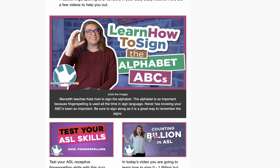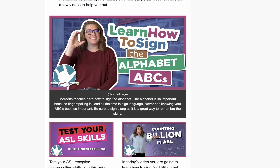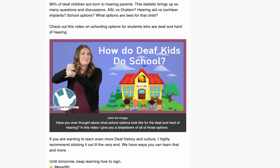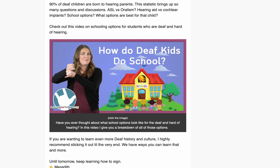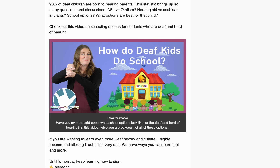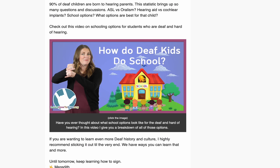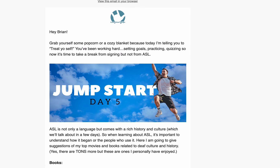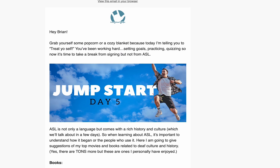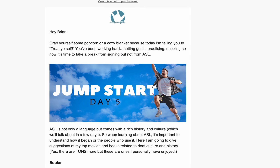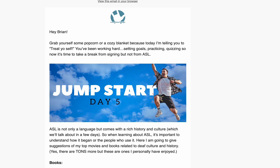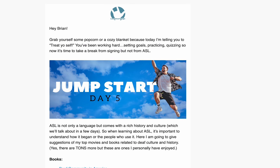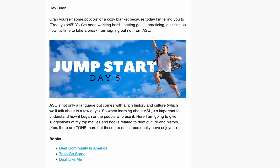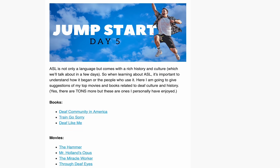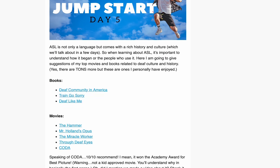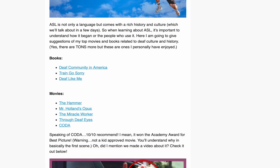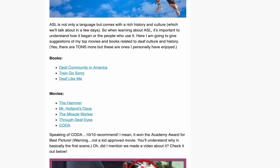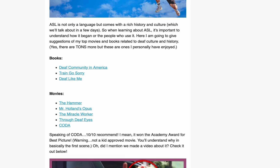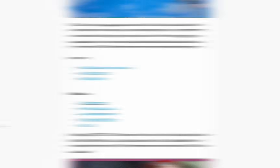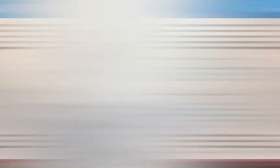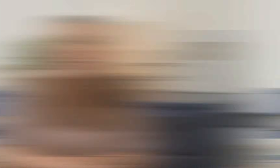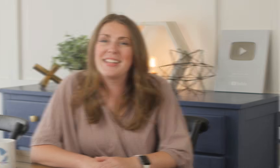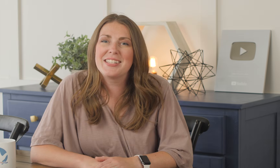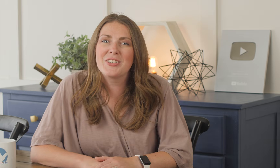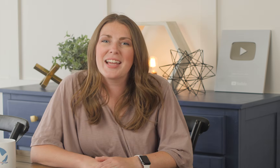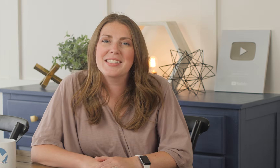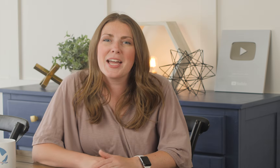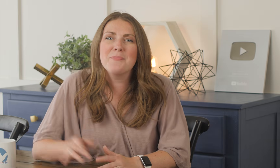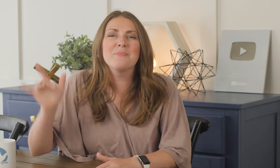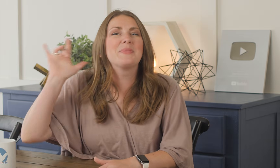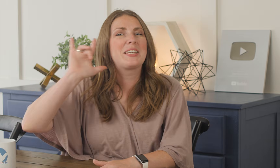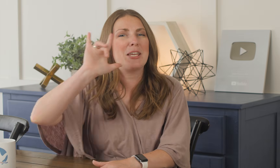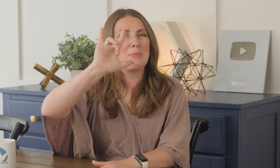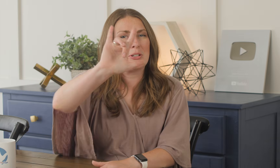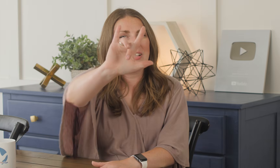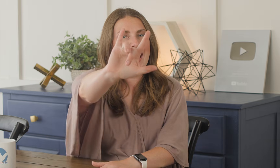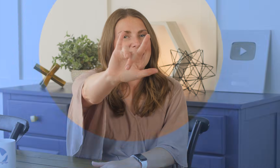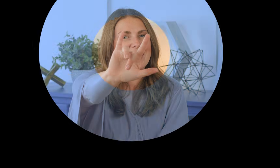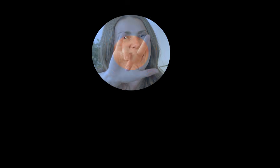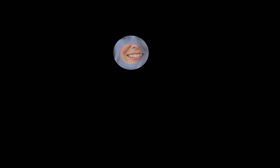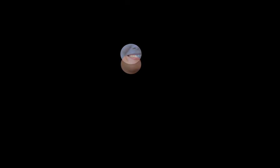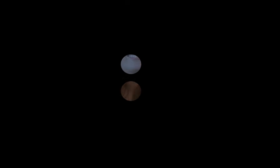You can check it out down in the description and until next time keep learning how to sign.